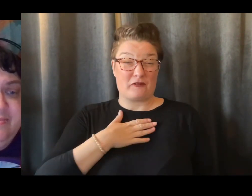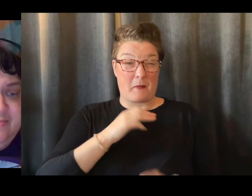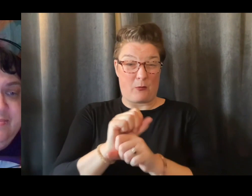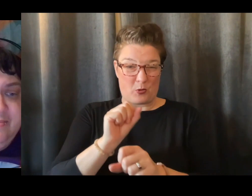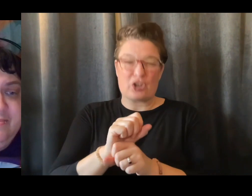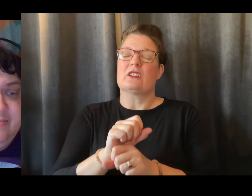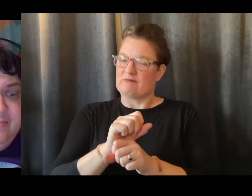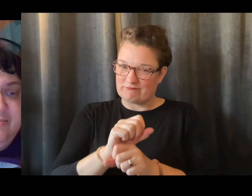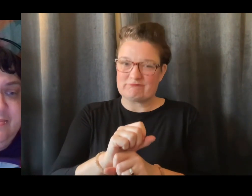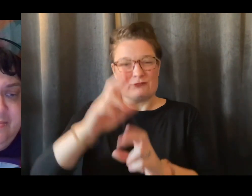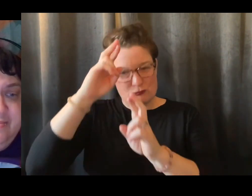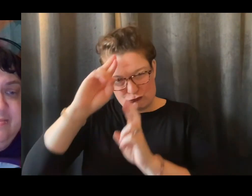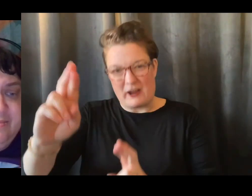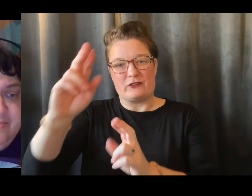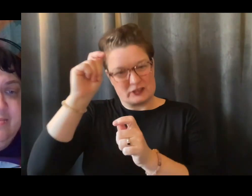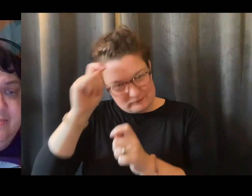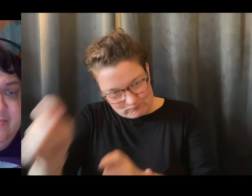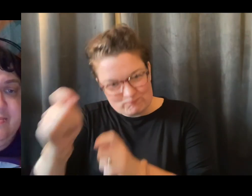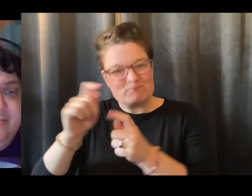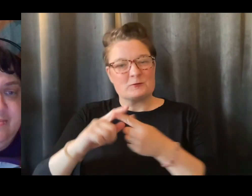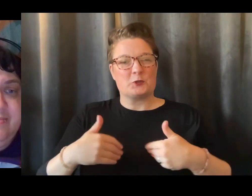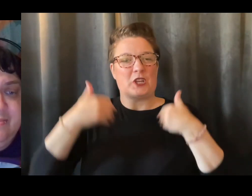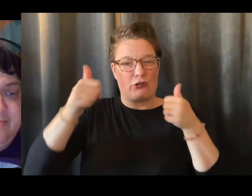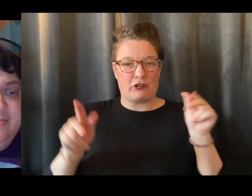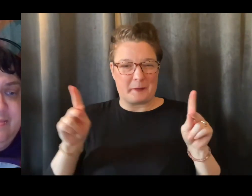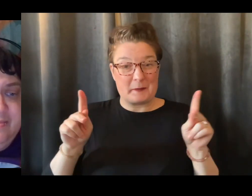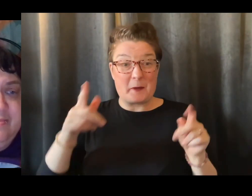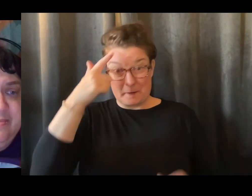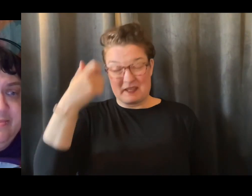And because I think about what it was like for me in my twenties and